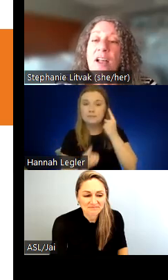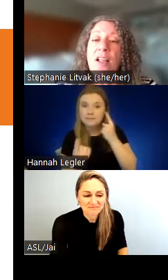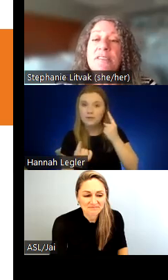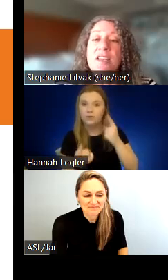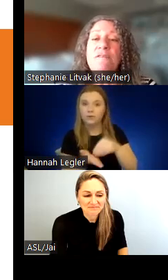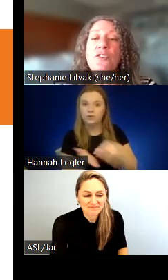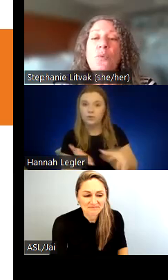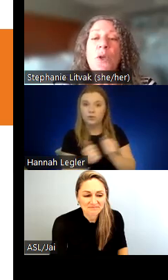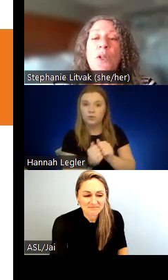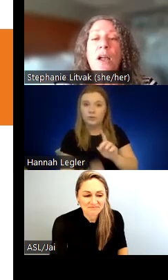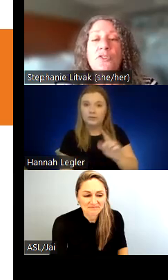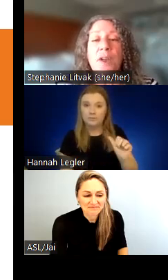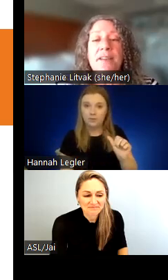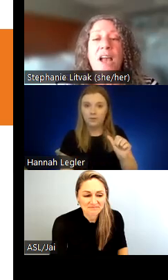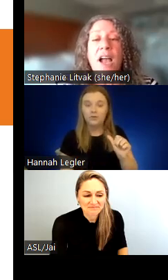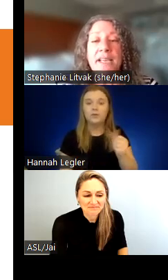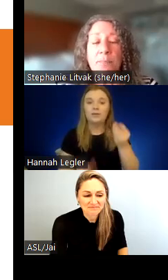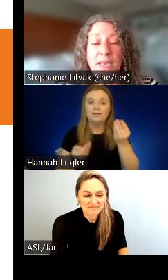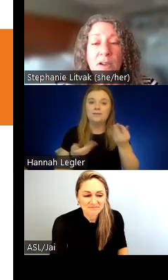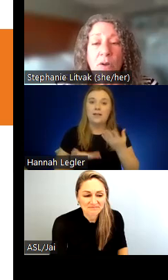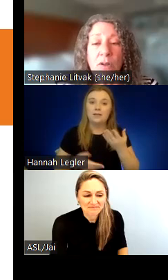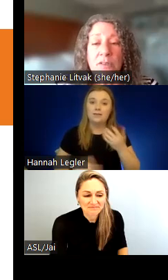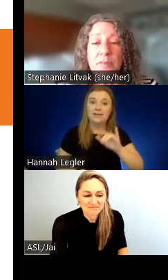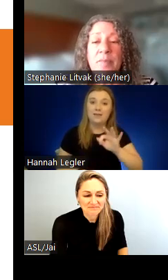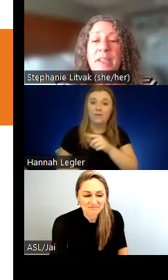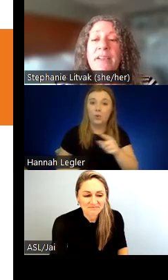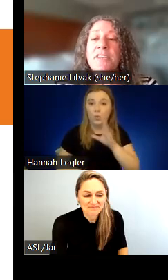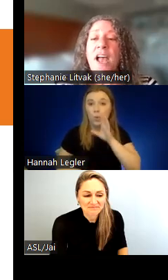Tell us if you will address IEP goals.